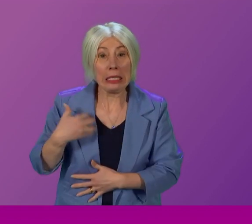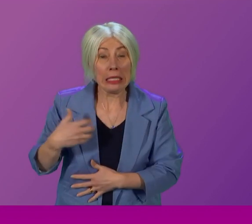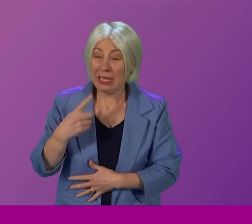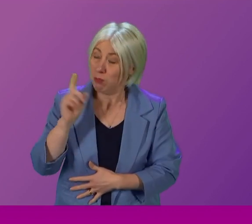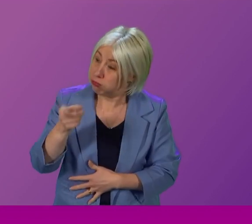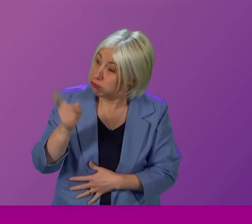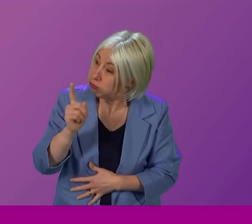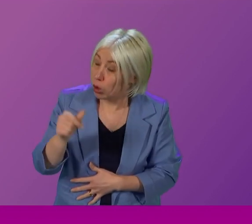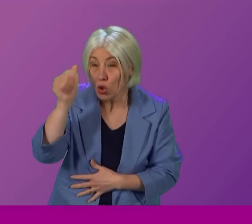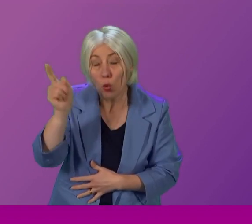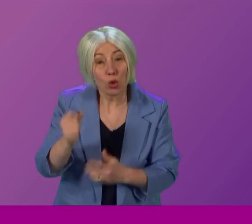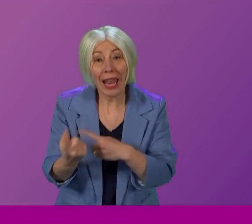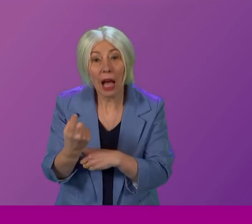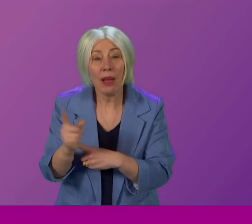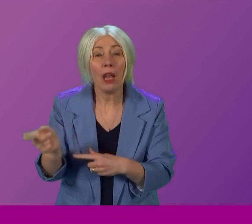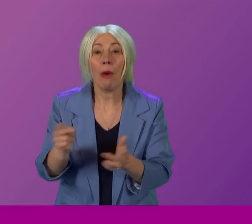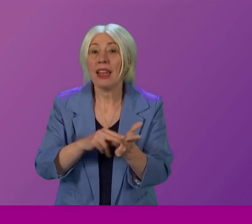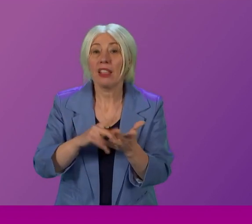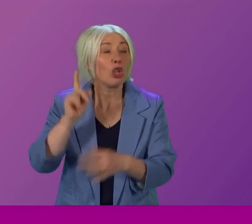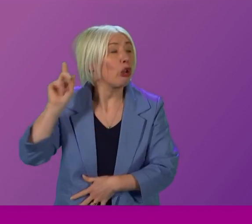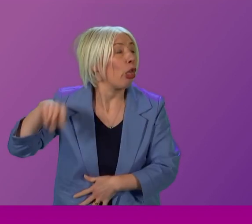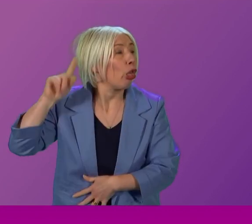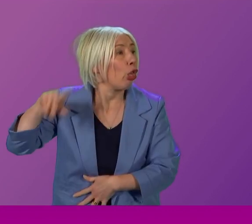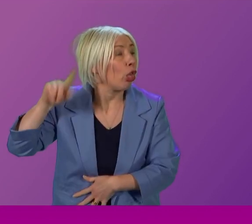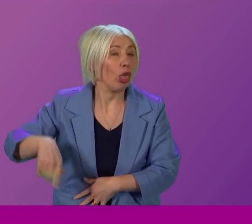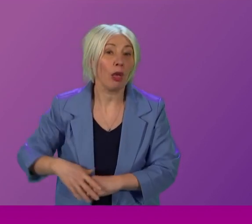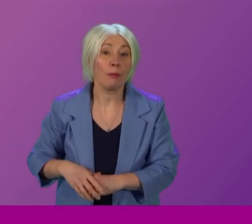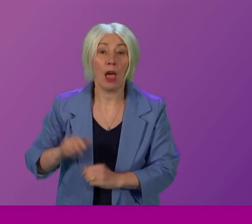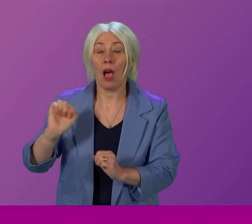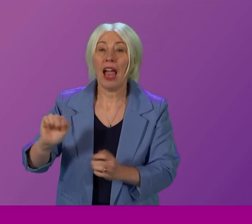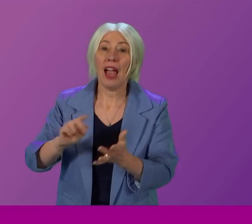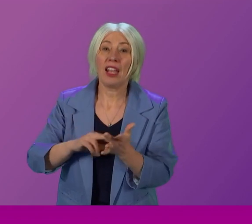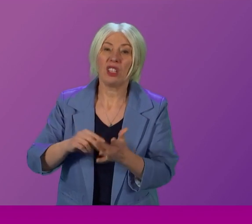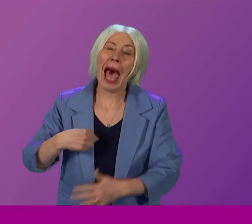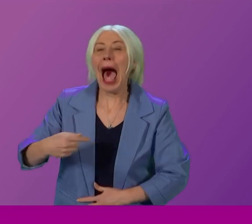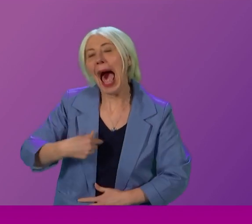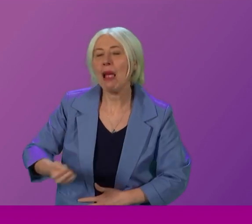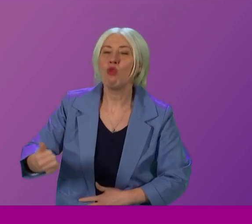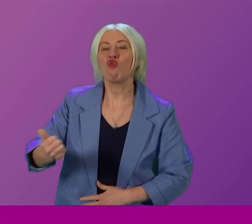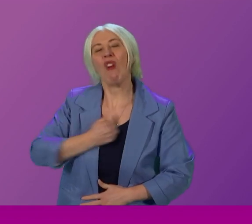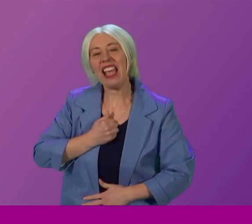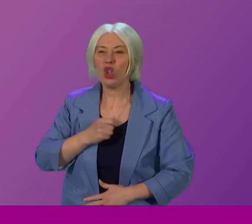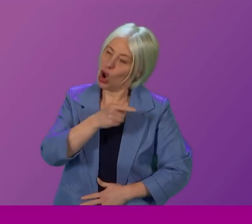but Nicola Sturgeon is not listening. As usual, she is right and everyone else is wrong. Why can